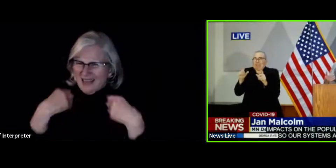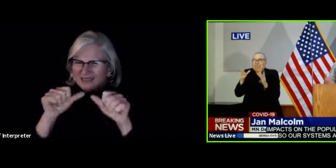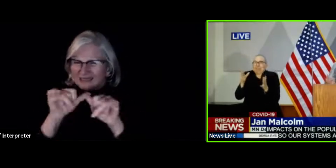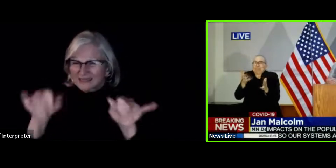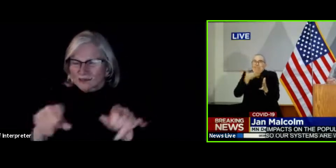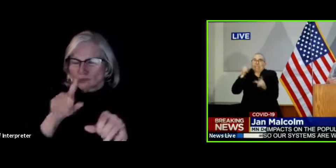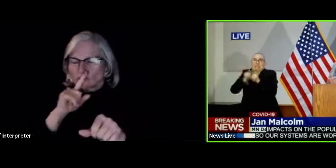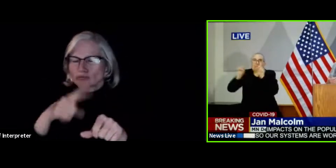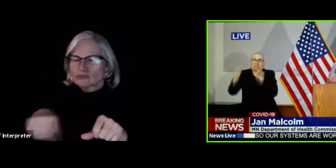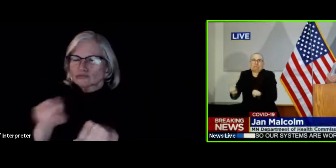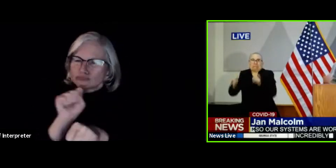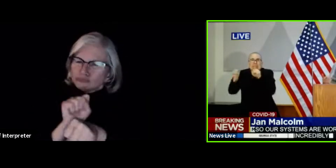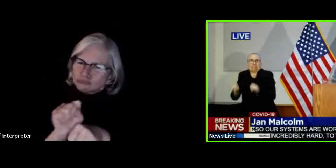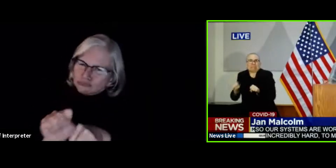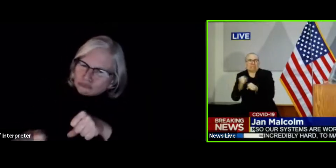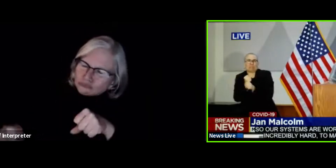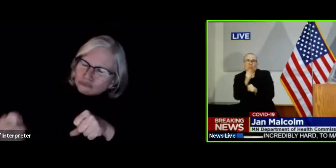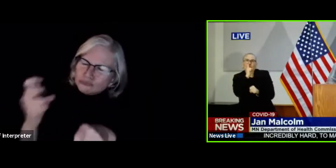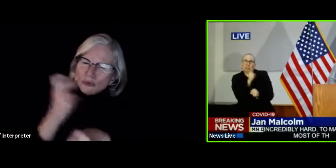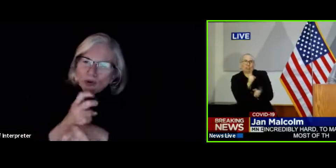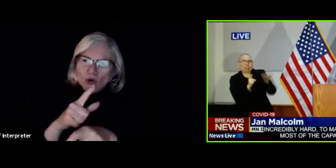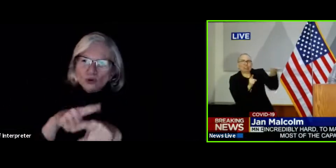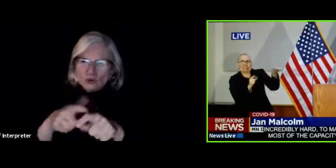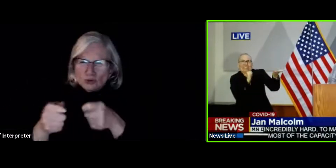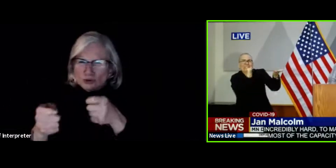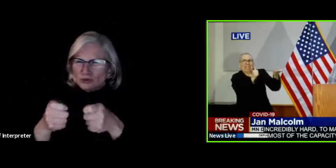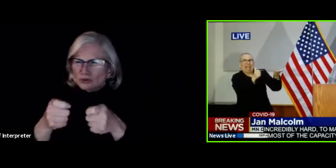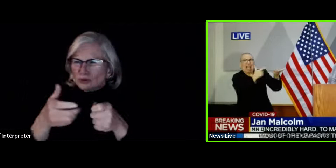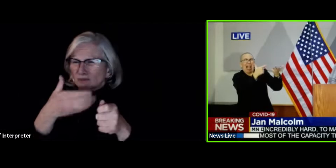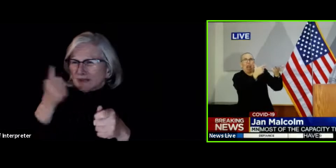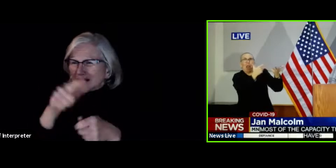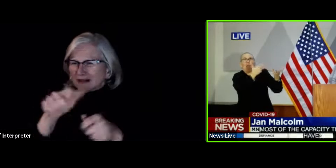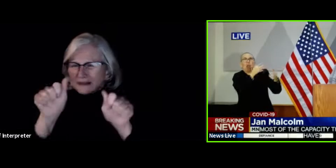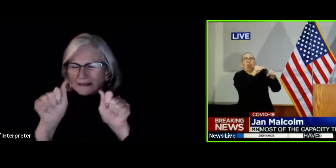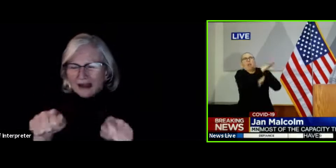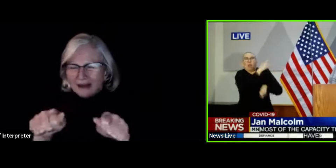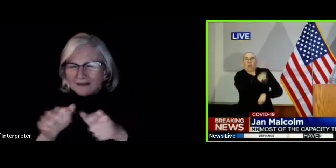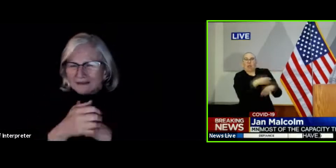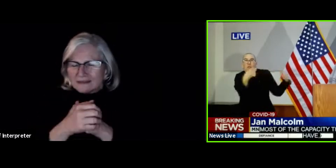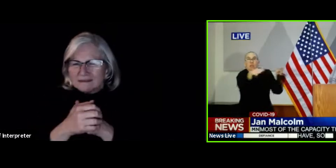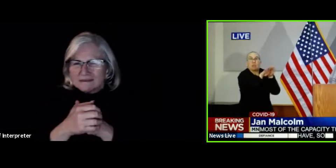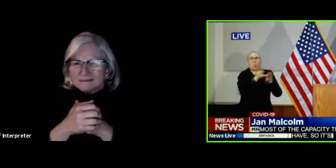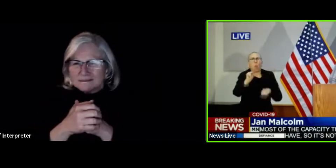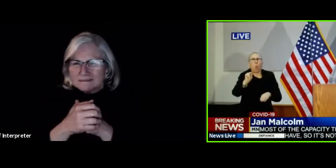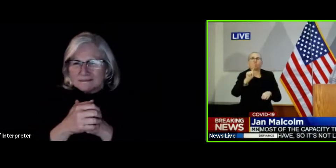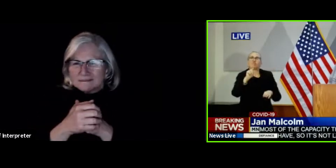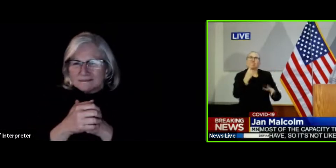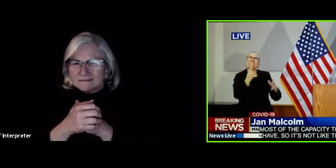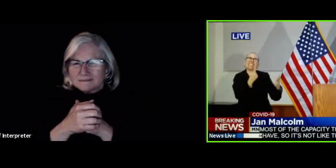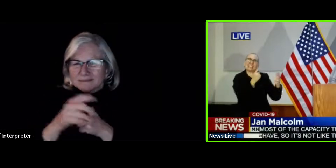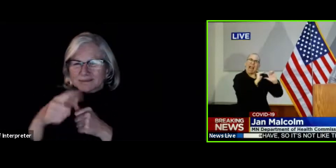TO RUN OUT OF ENOUGH CAPACITY DEAL WITH MOST URGENT CASES BUT IT